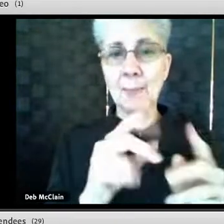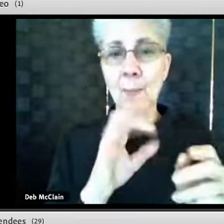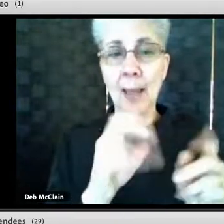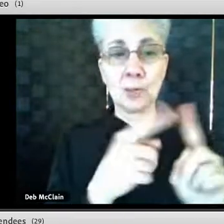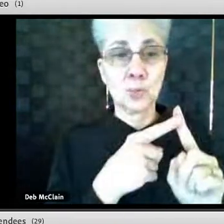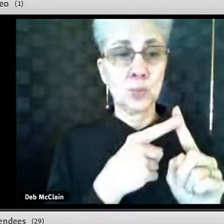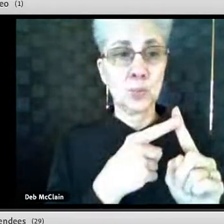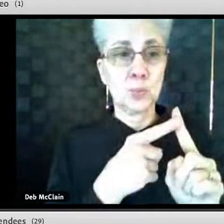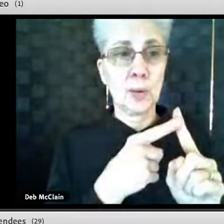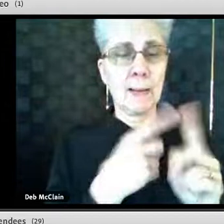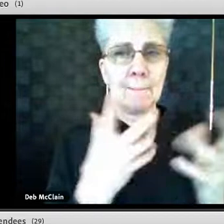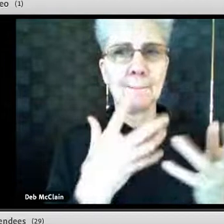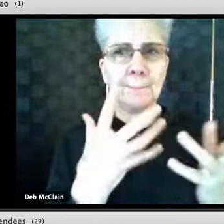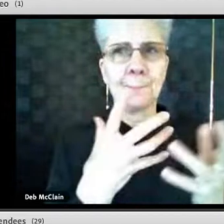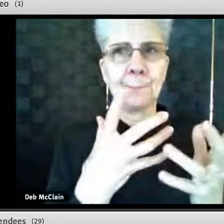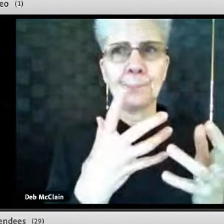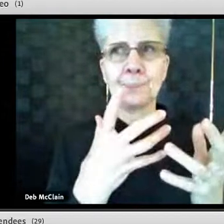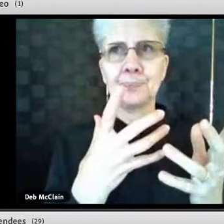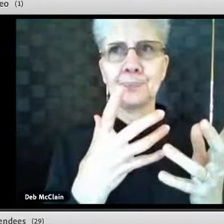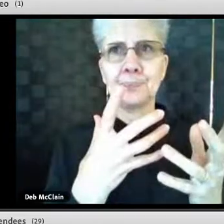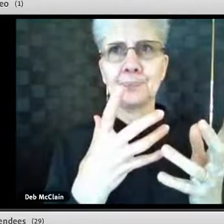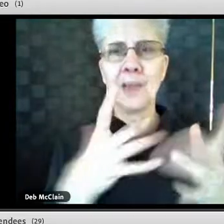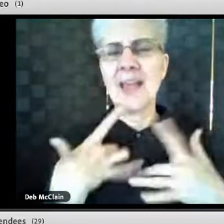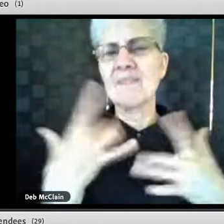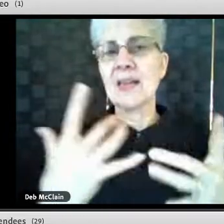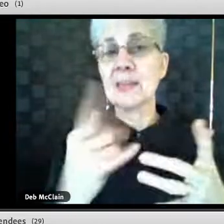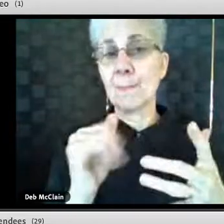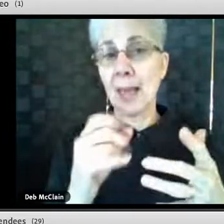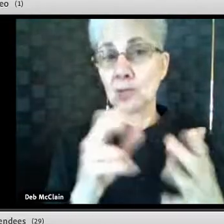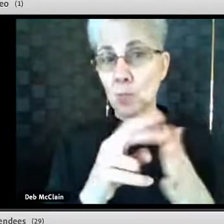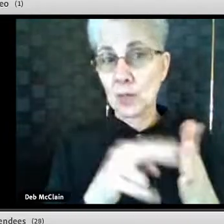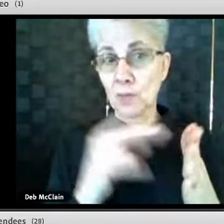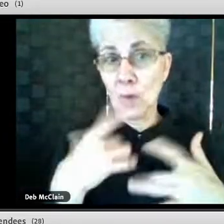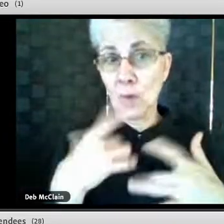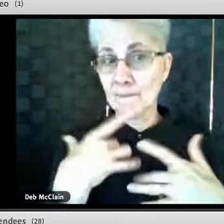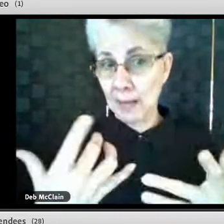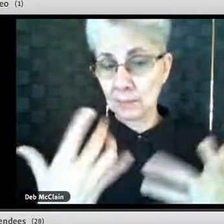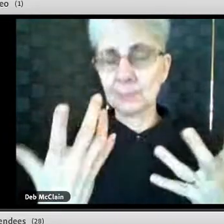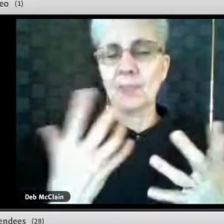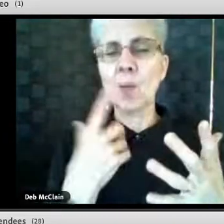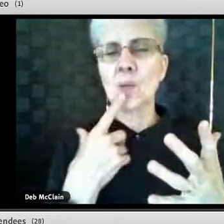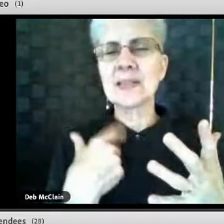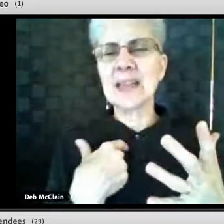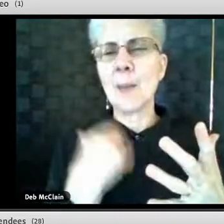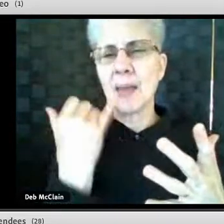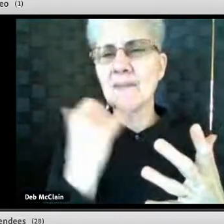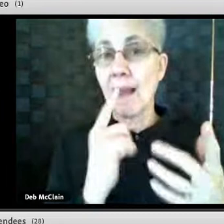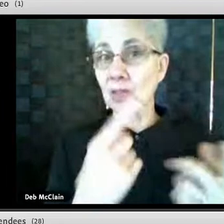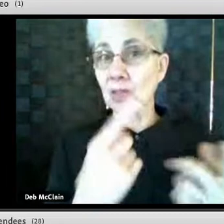so if I am linking people back to my events page to register for an event,